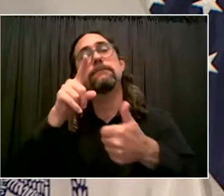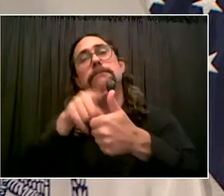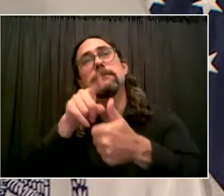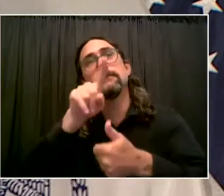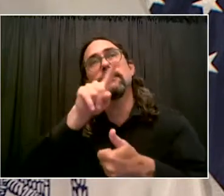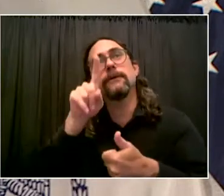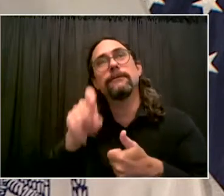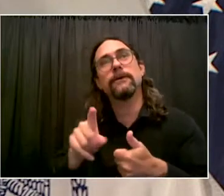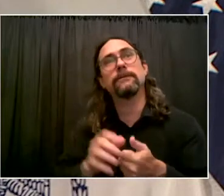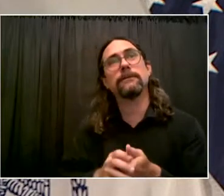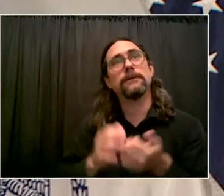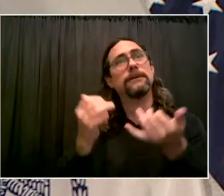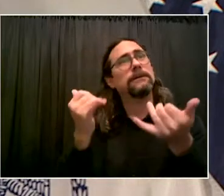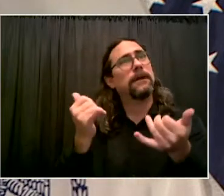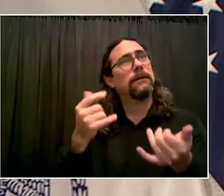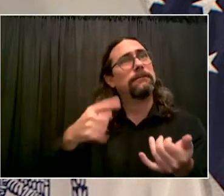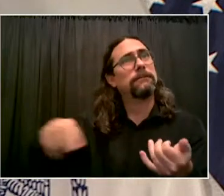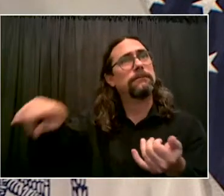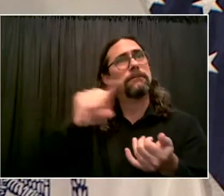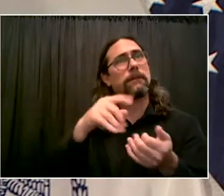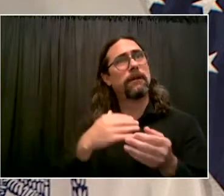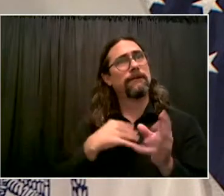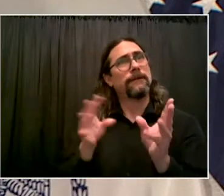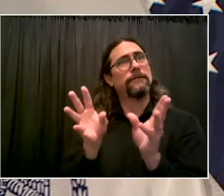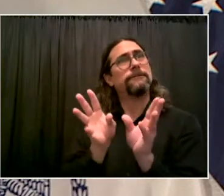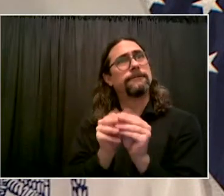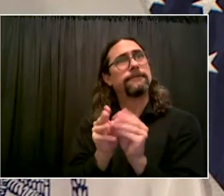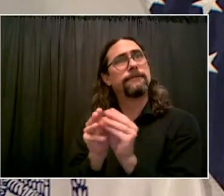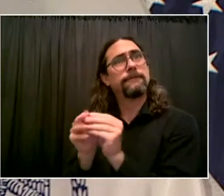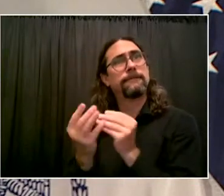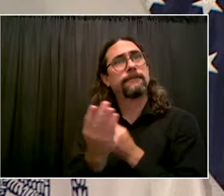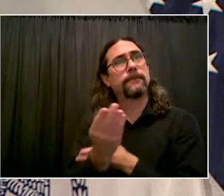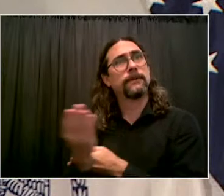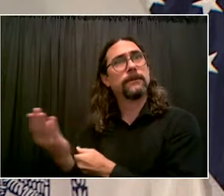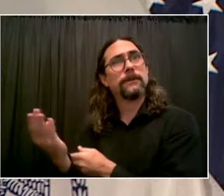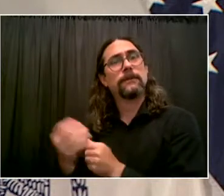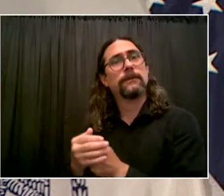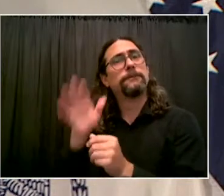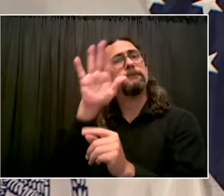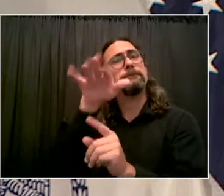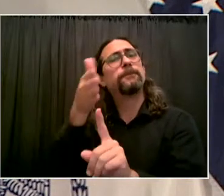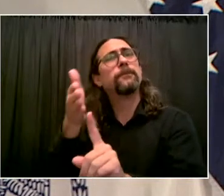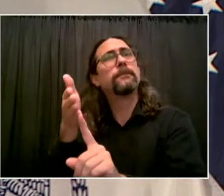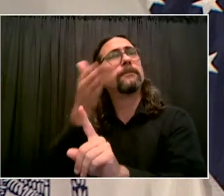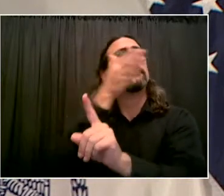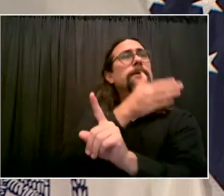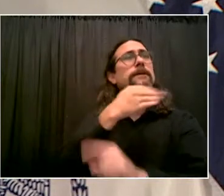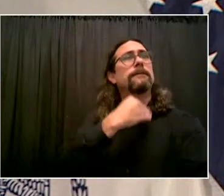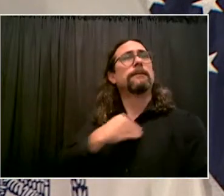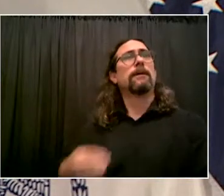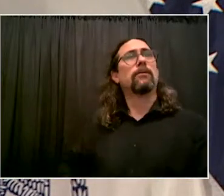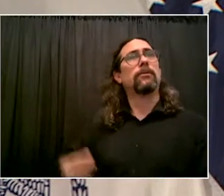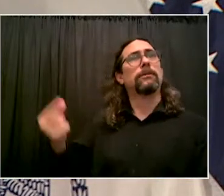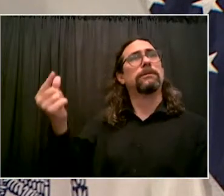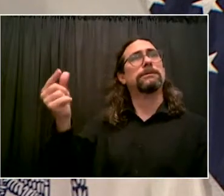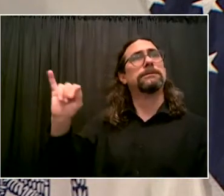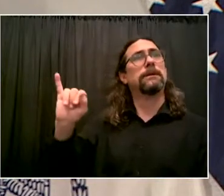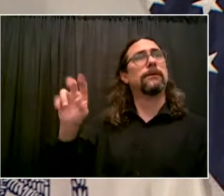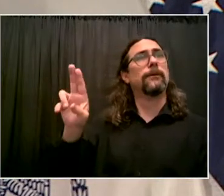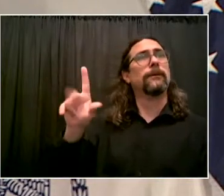Reporter: AS WE SPEAK, JUST A FEW MINUTES FROM NOW, WHEN YOUR PREDECESSORS , MAYOR GIULIANI HAS SAID WHAT HE'S GOING TO TALK ABOUT IS